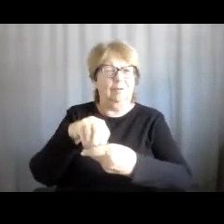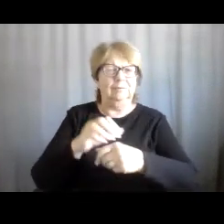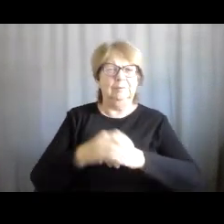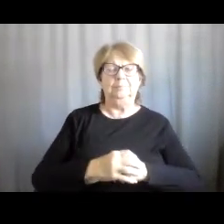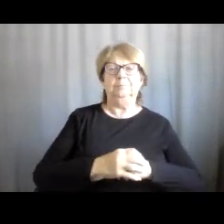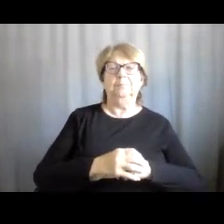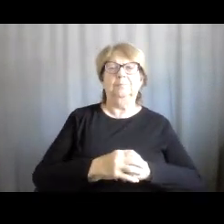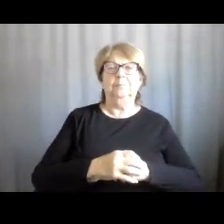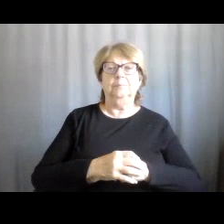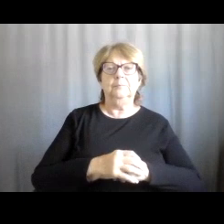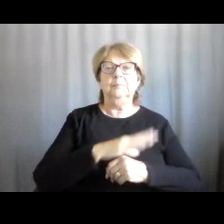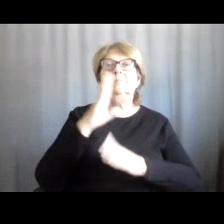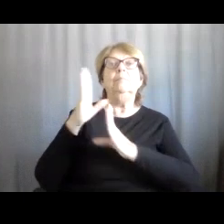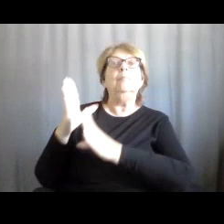[Roby Poche (DES)] In 2026, we will start